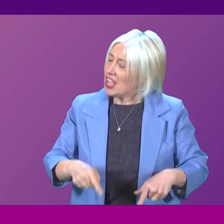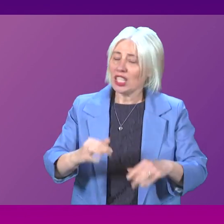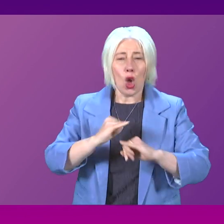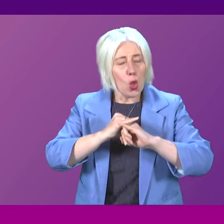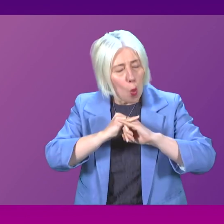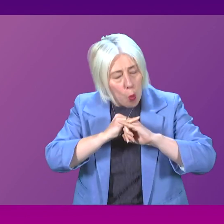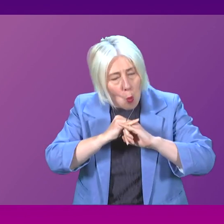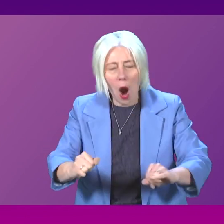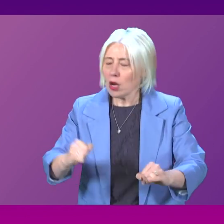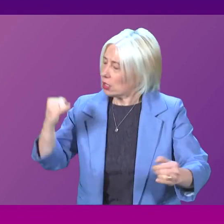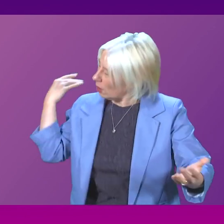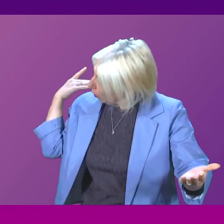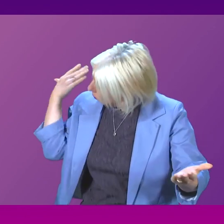that it has ever been.